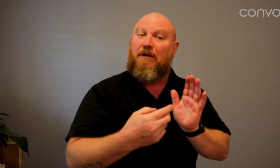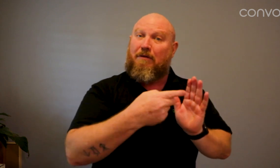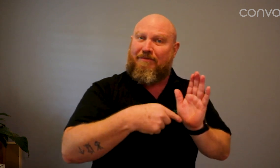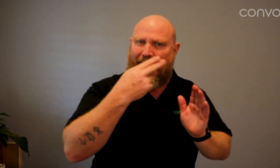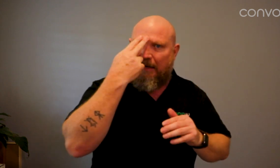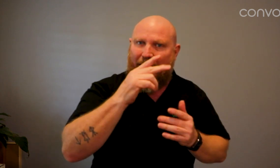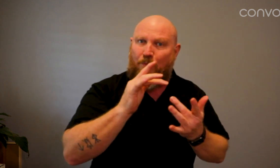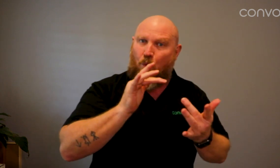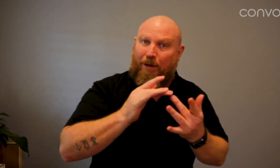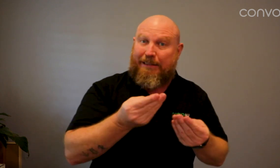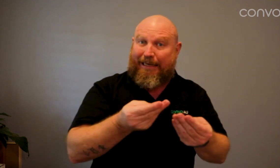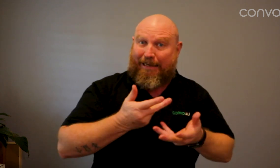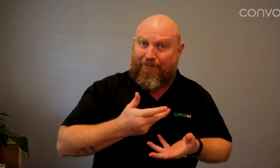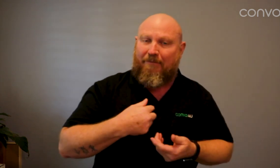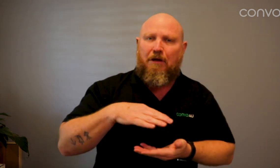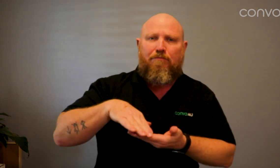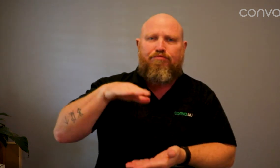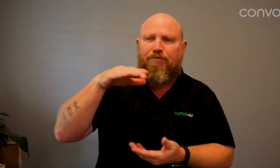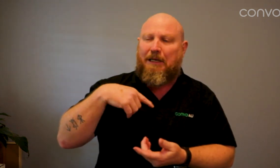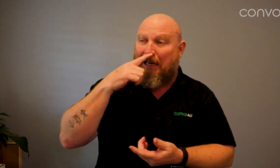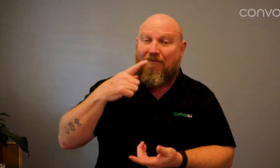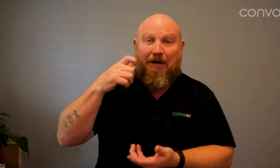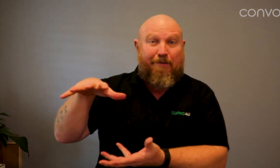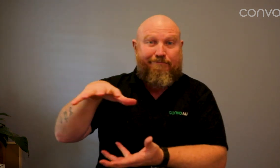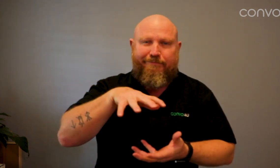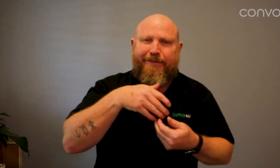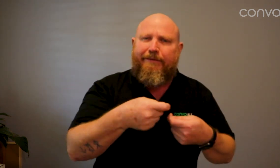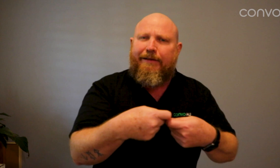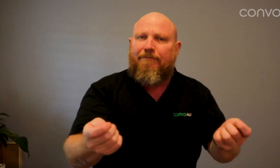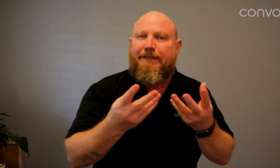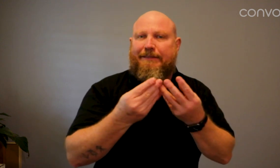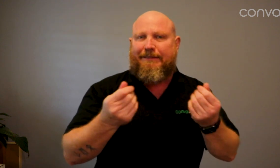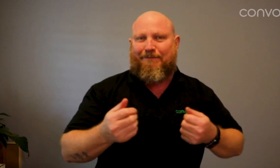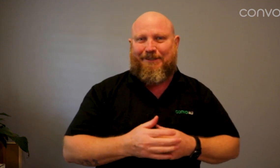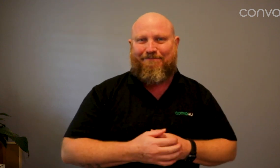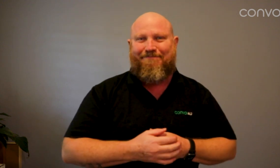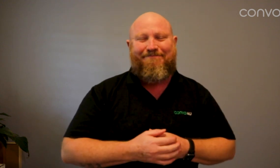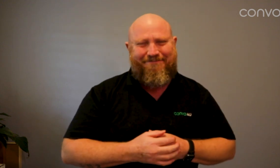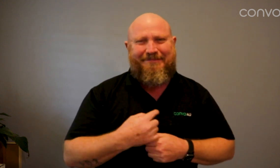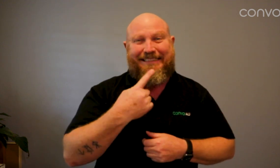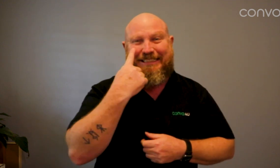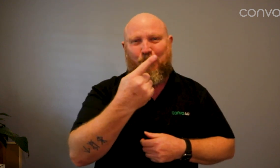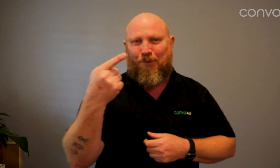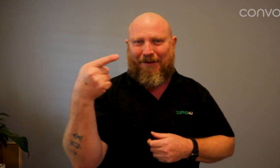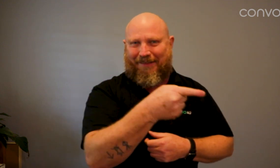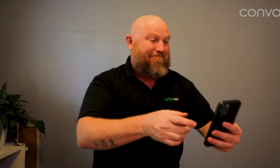providing your name and email address, and we will be able to provide you with some treats. See you there.